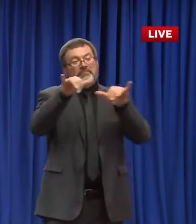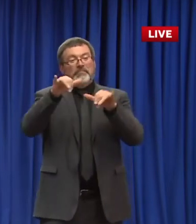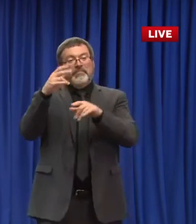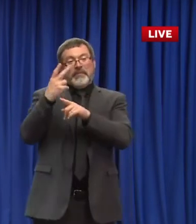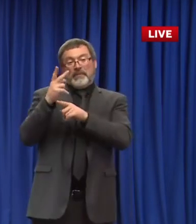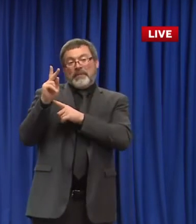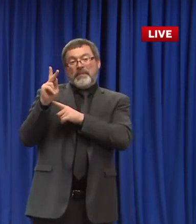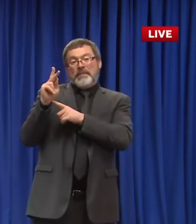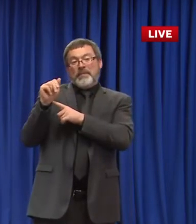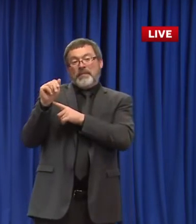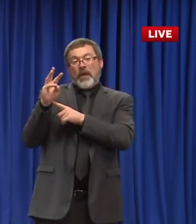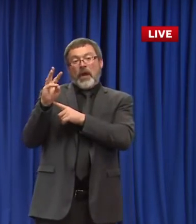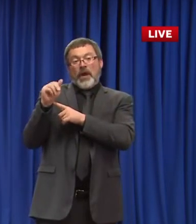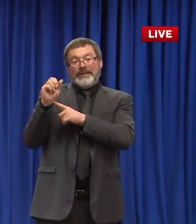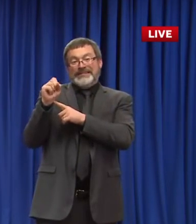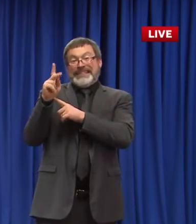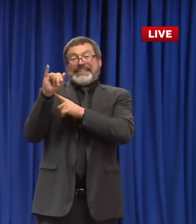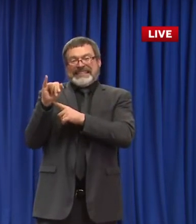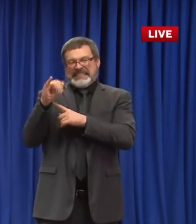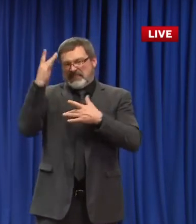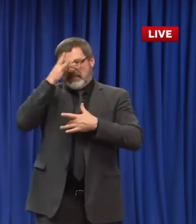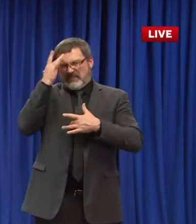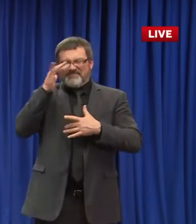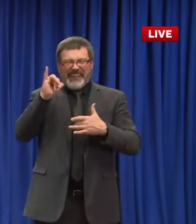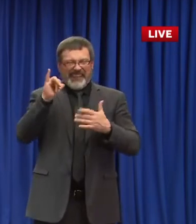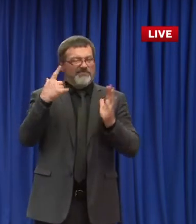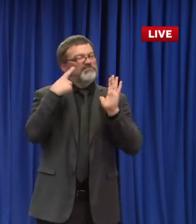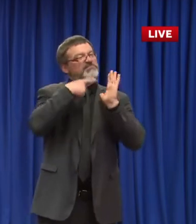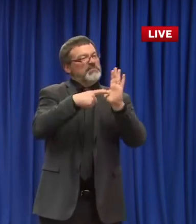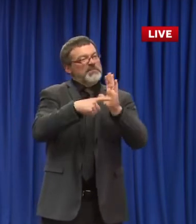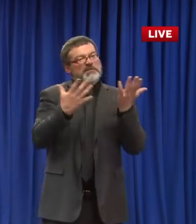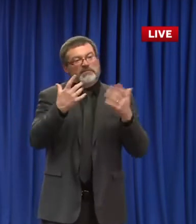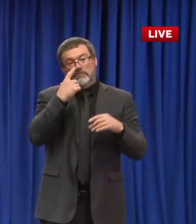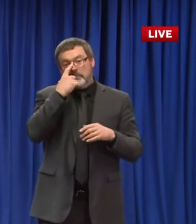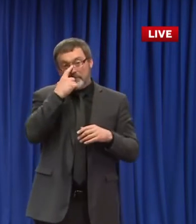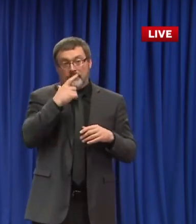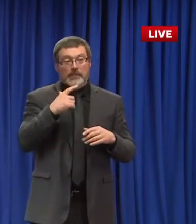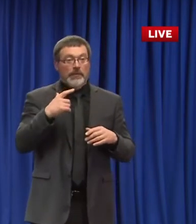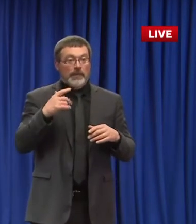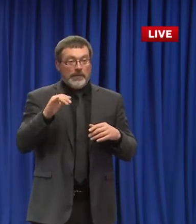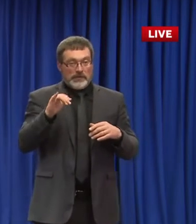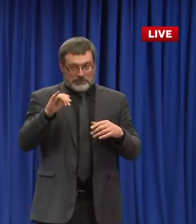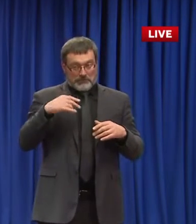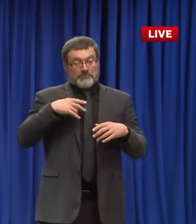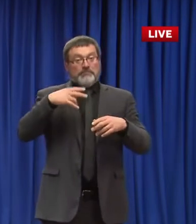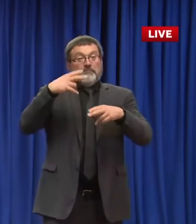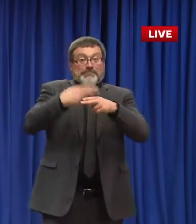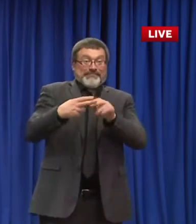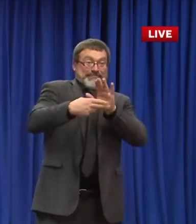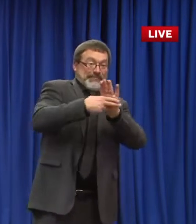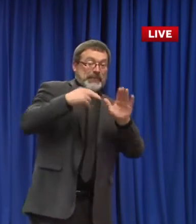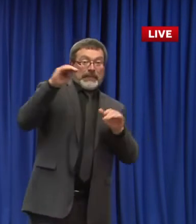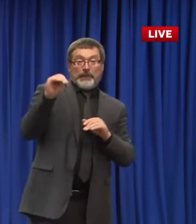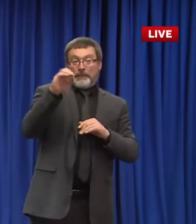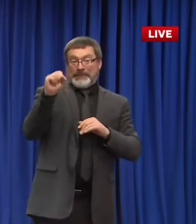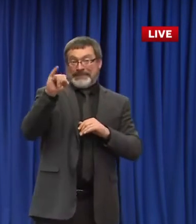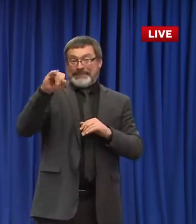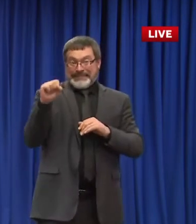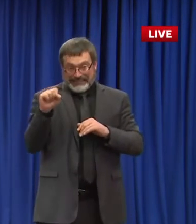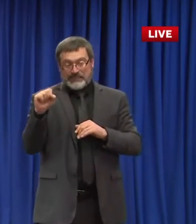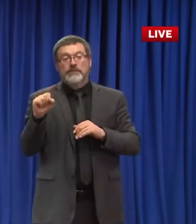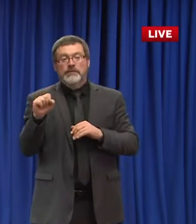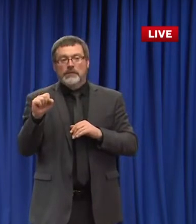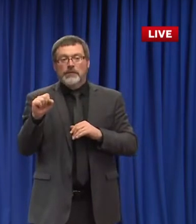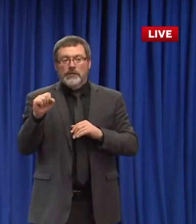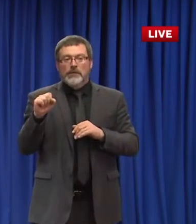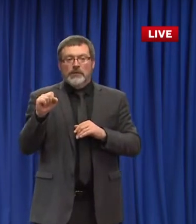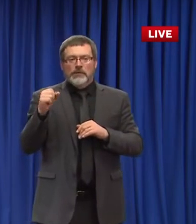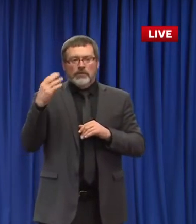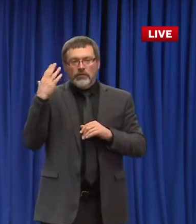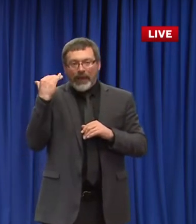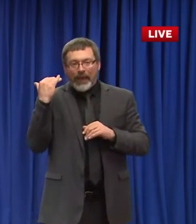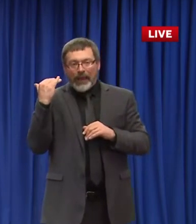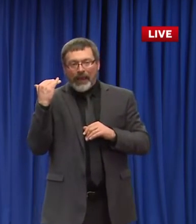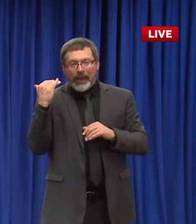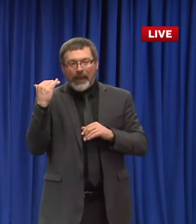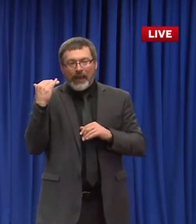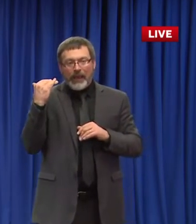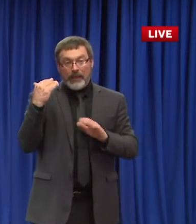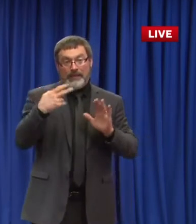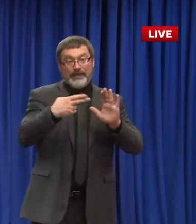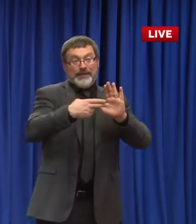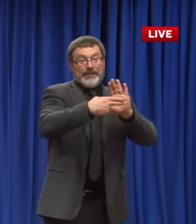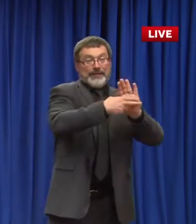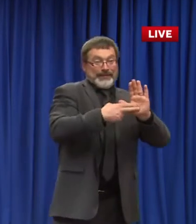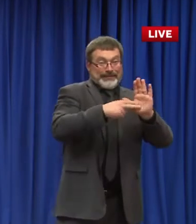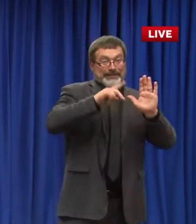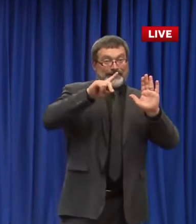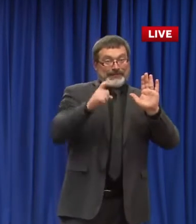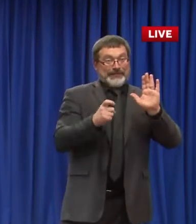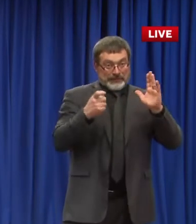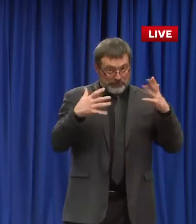BEEN TERMED A KAWASAKI LIKE ILLNESS, BUT ONE OF THE ONE OF THE CRITERIA FOR CALLING THIS MULTI-SYSTEM INFLAMMATORY SYNDROME AND KIDS IN CHILDREN IS THAT THERE NEEDS TO BE EITHER A